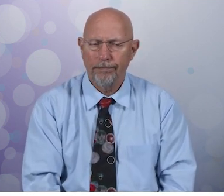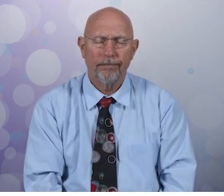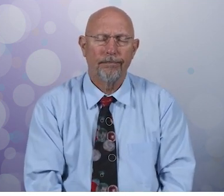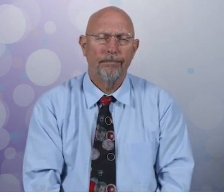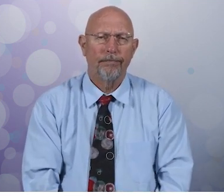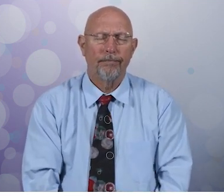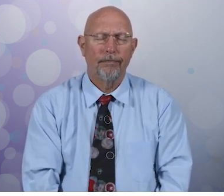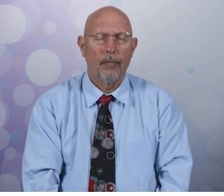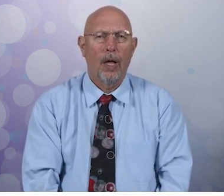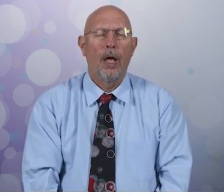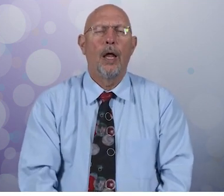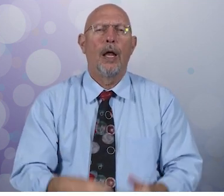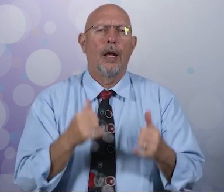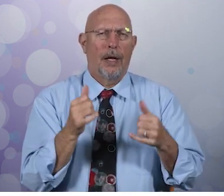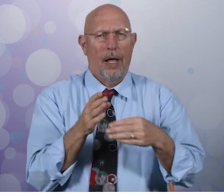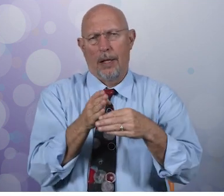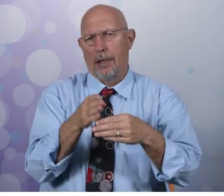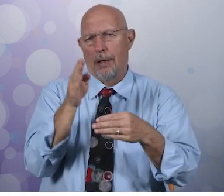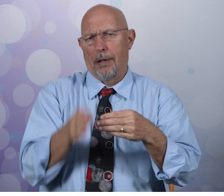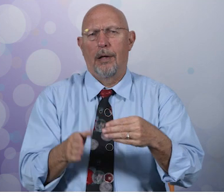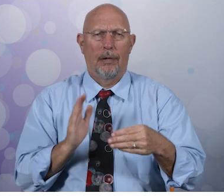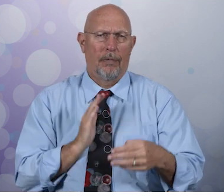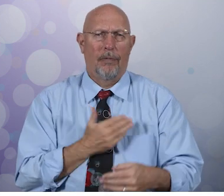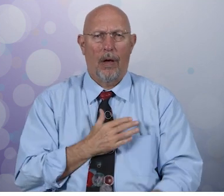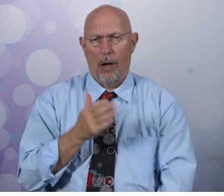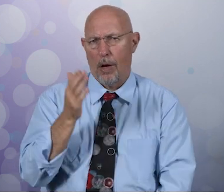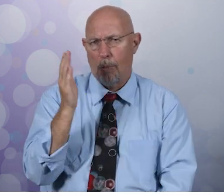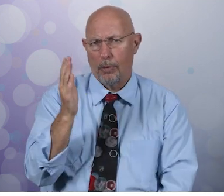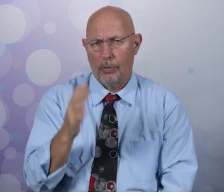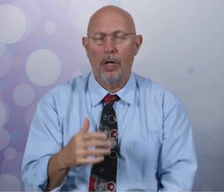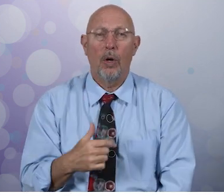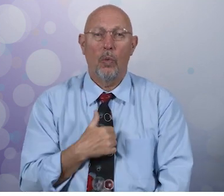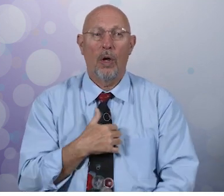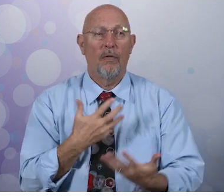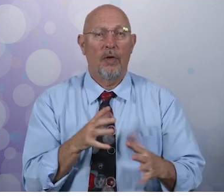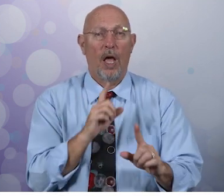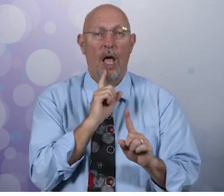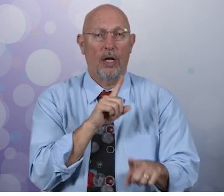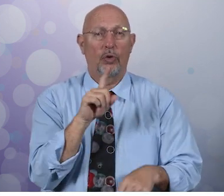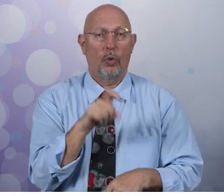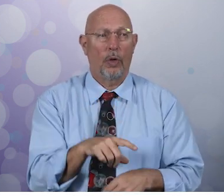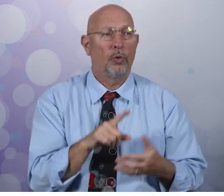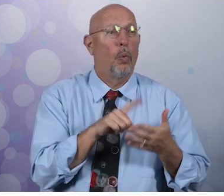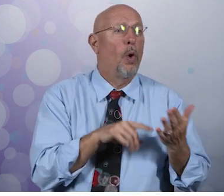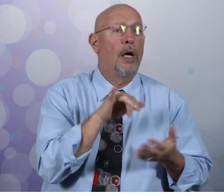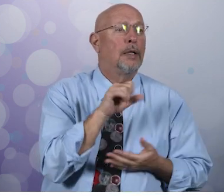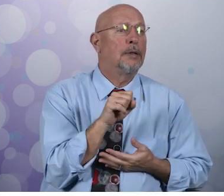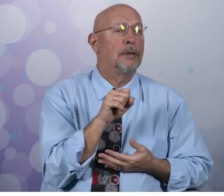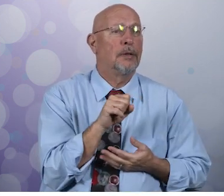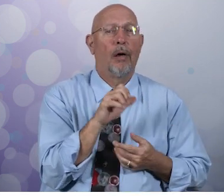We have come to the end of our presentation. We have answered the questions, what is an alternate assessment for students